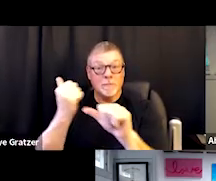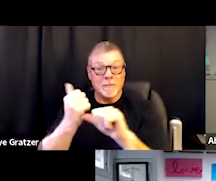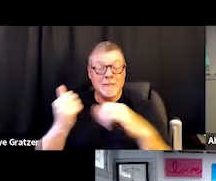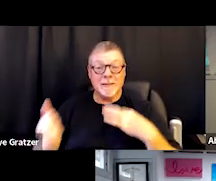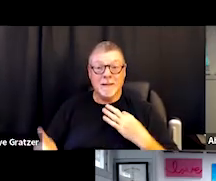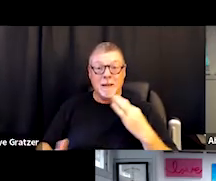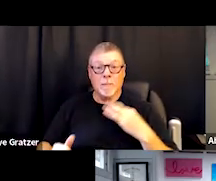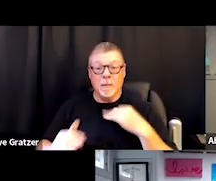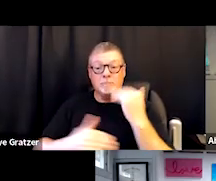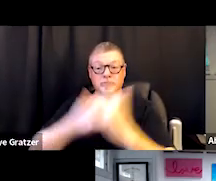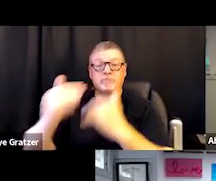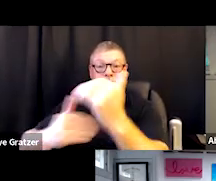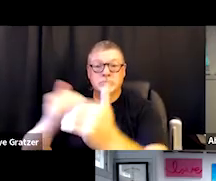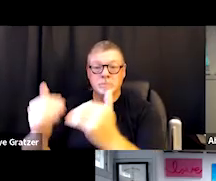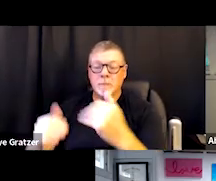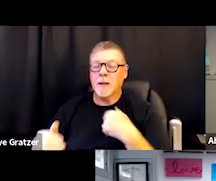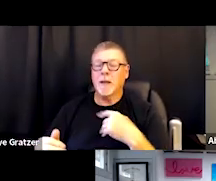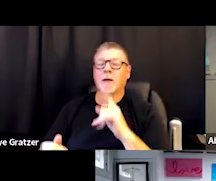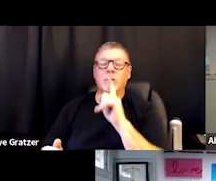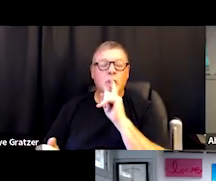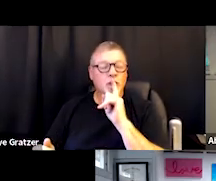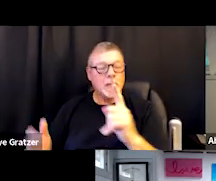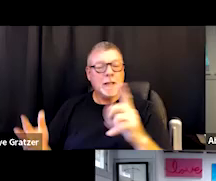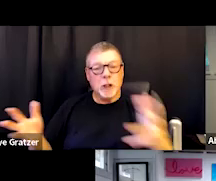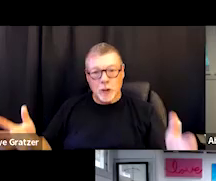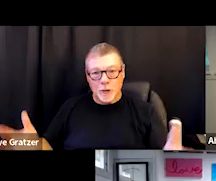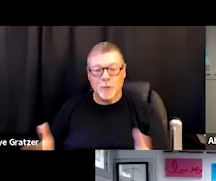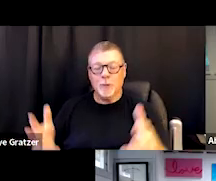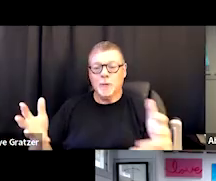So I really, really encourage state leads or local leads